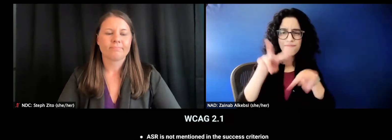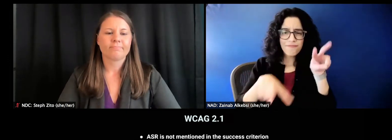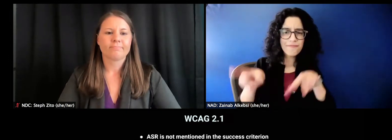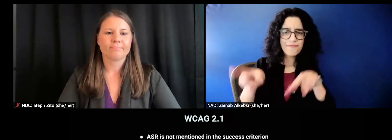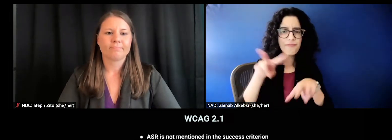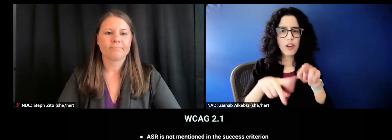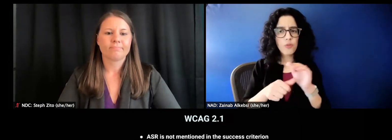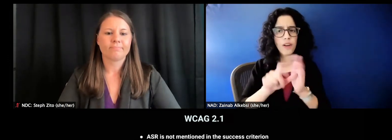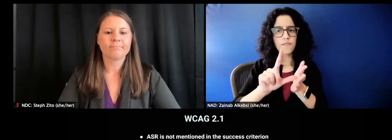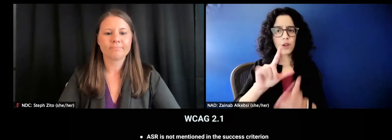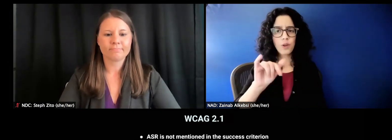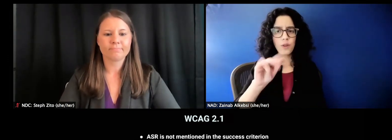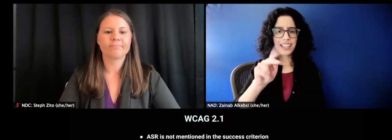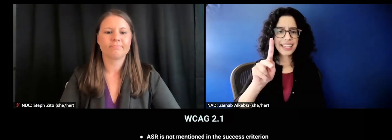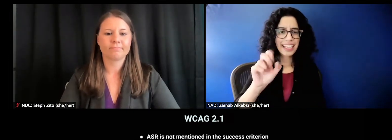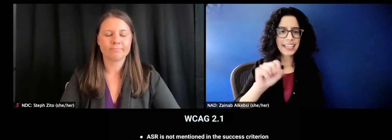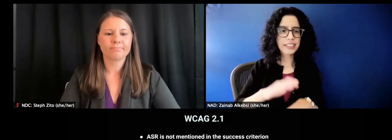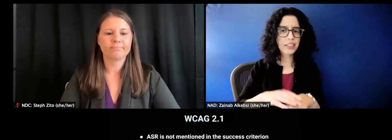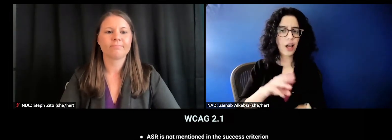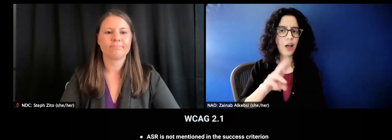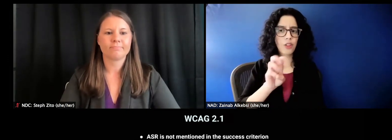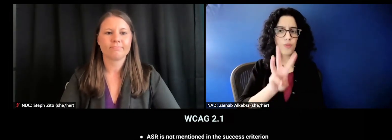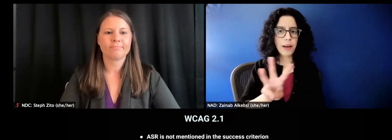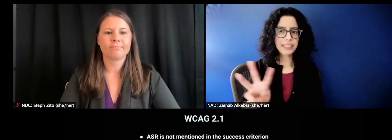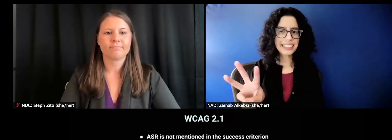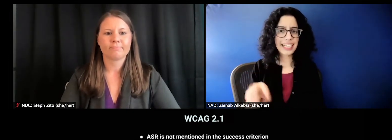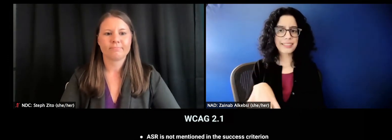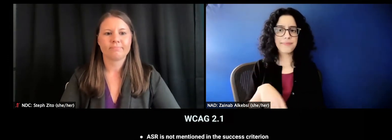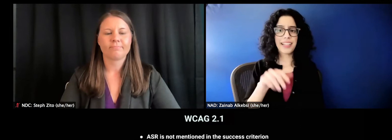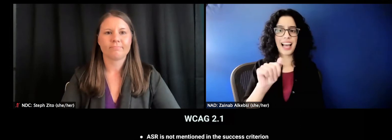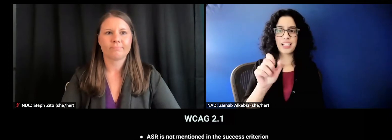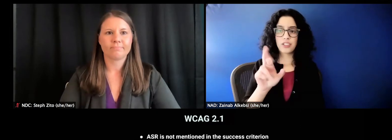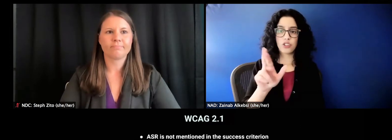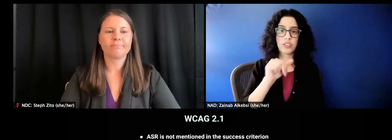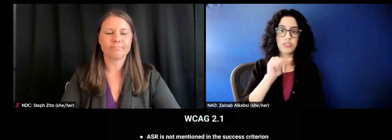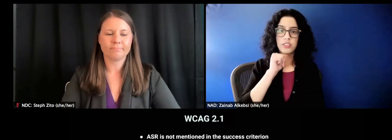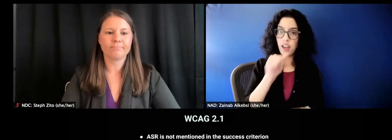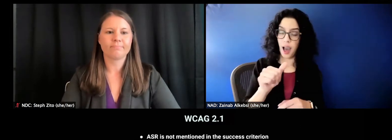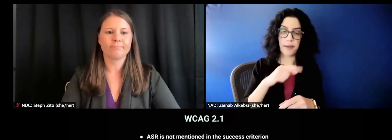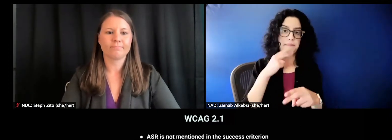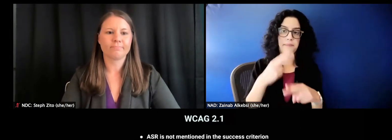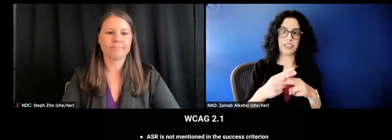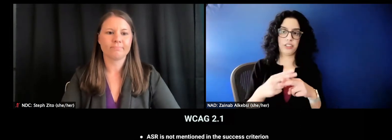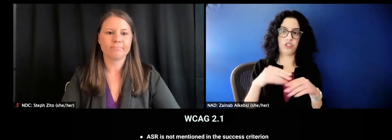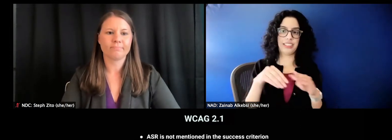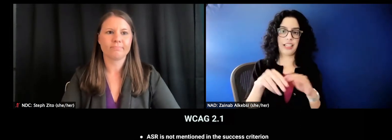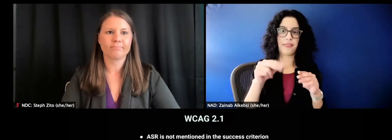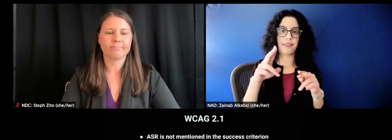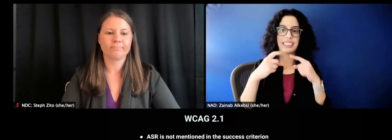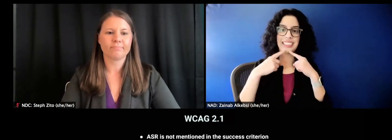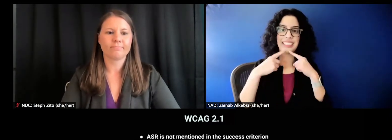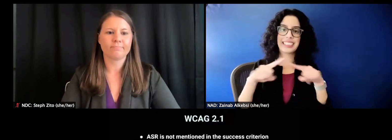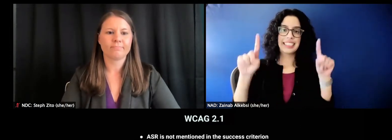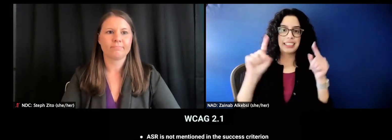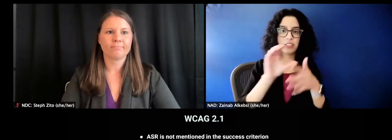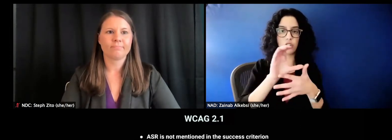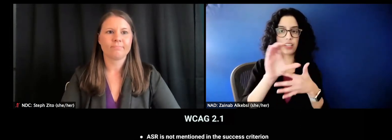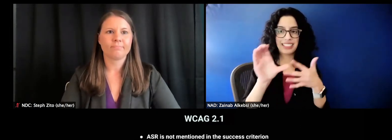we encourage you to review the links on the website. ASR is not mentioned in the success criterion.